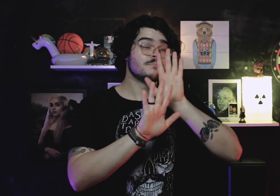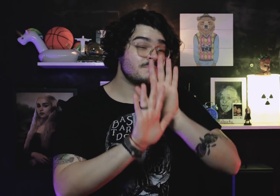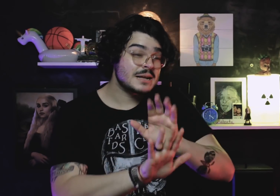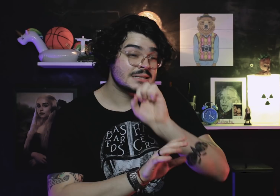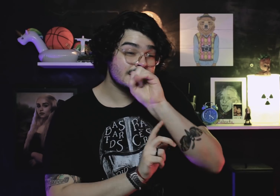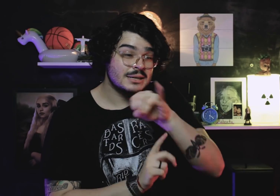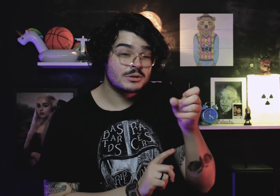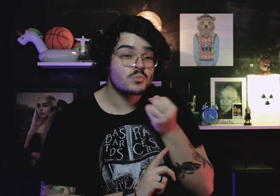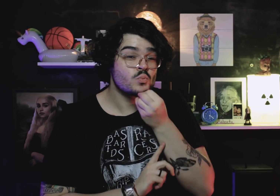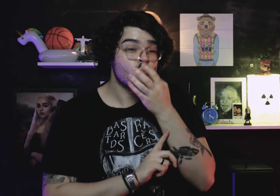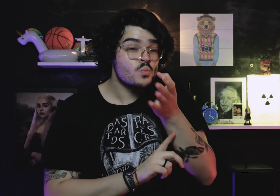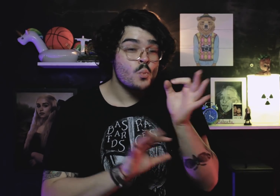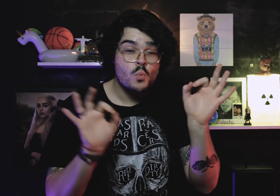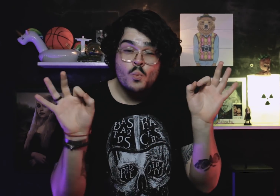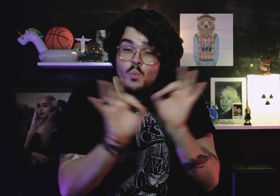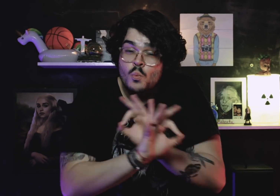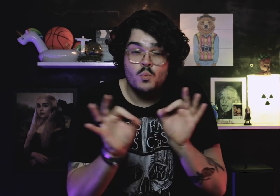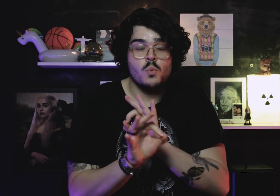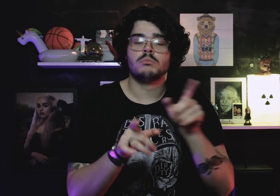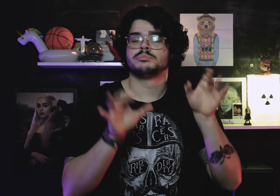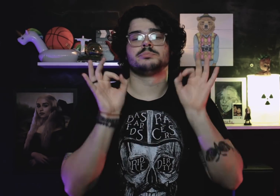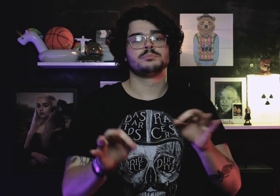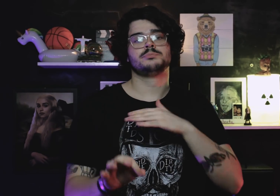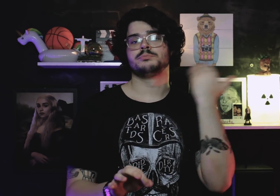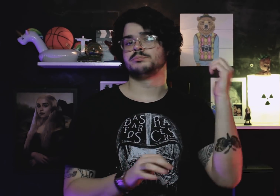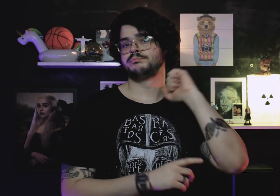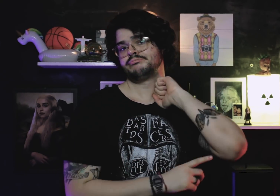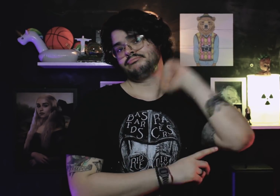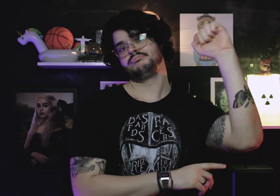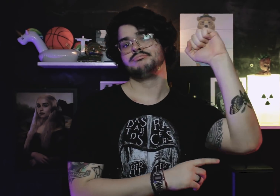if she didn't, she would be hanged.